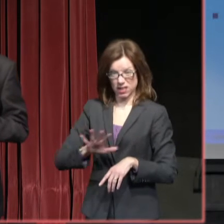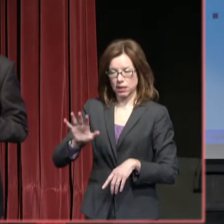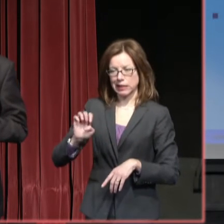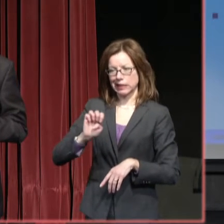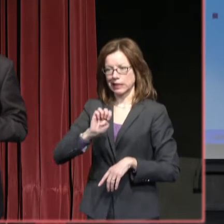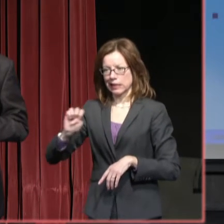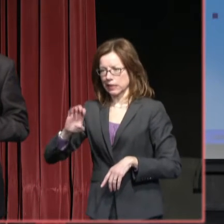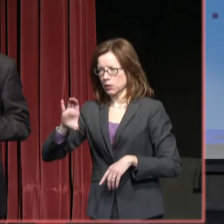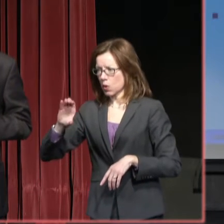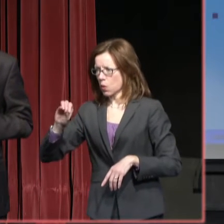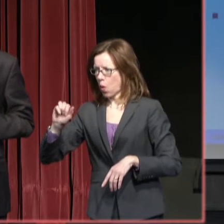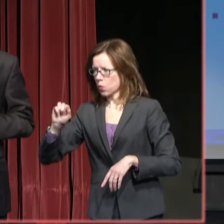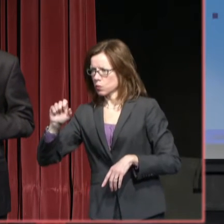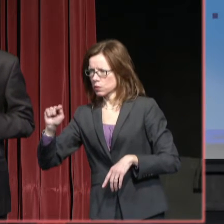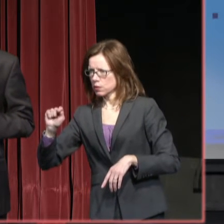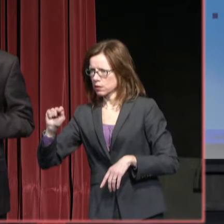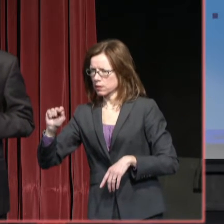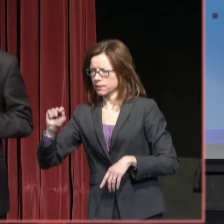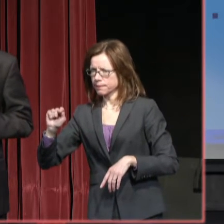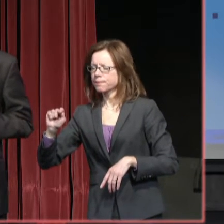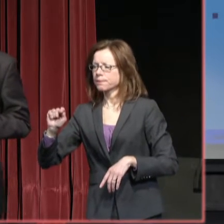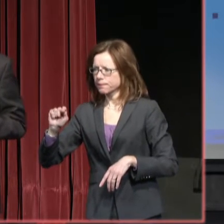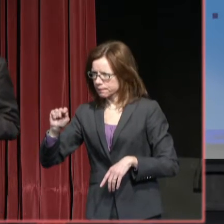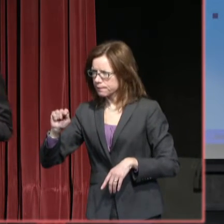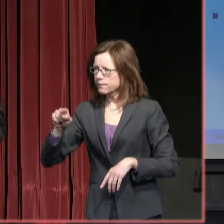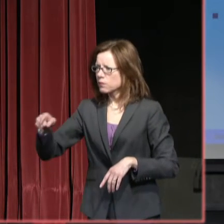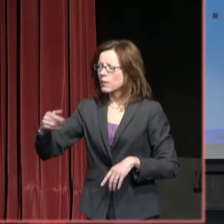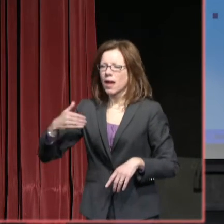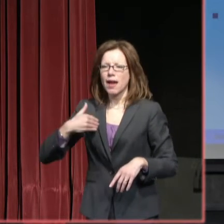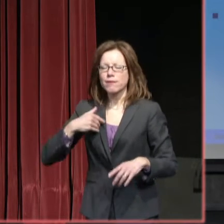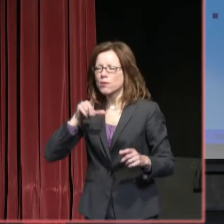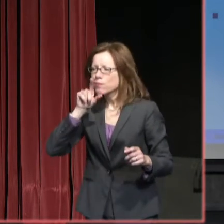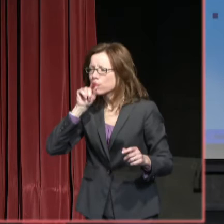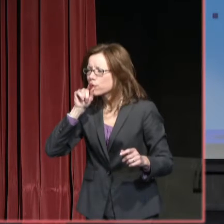You've got these birds called warblers,